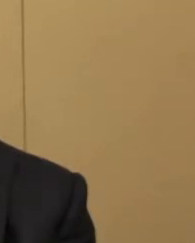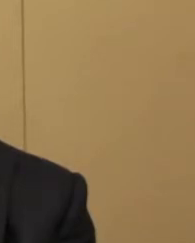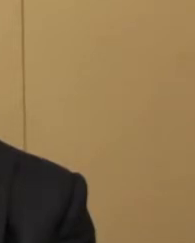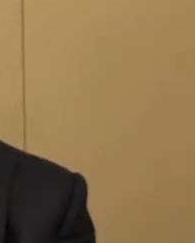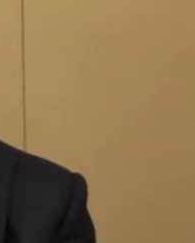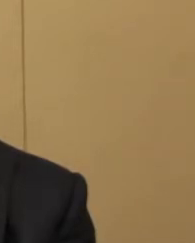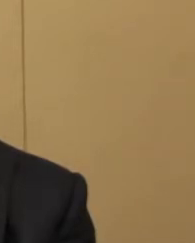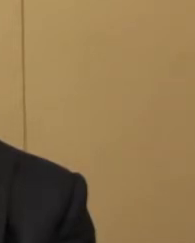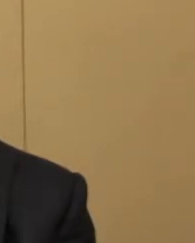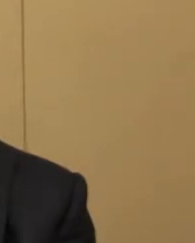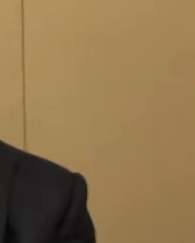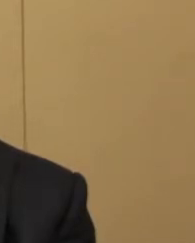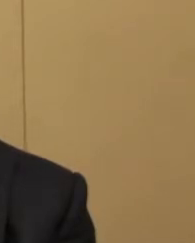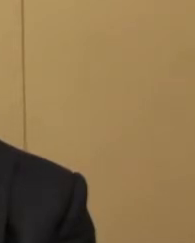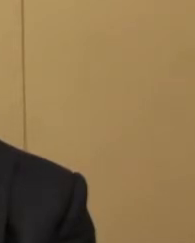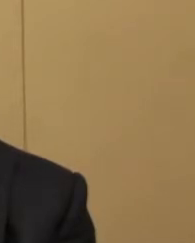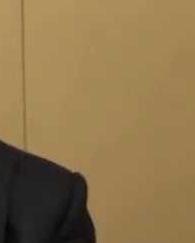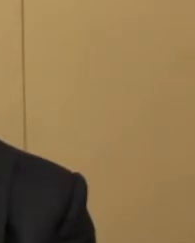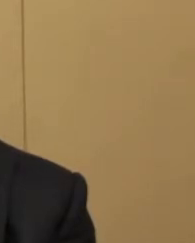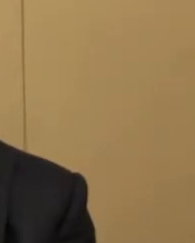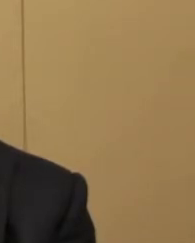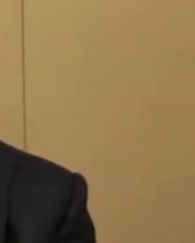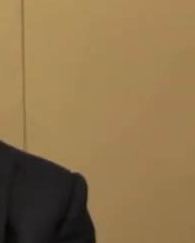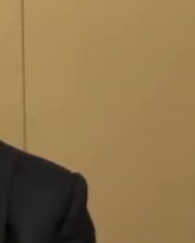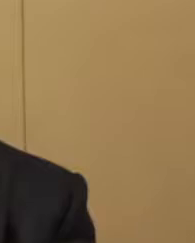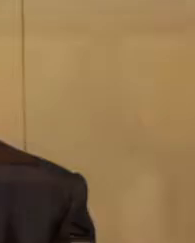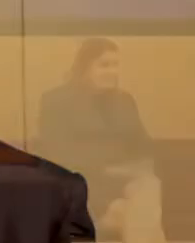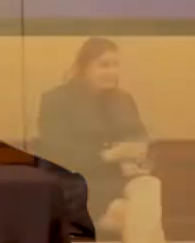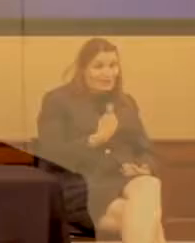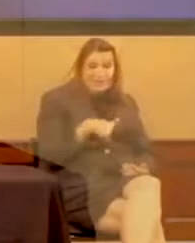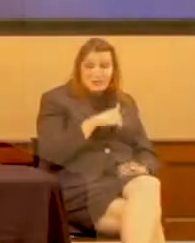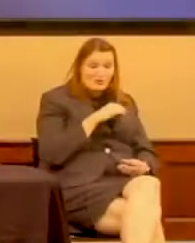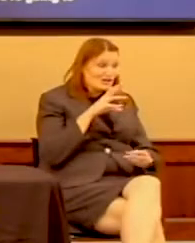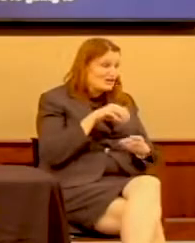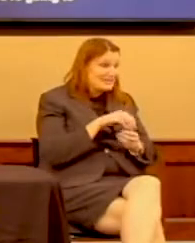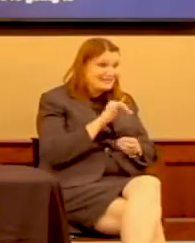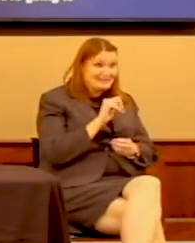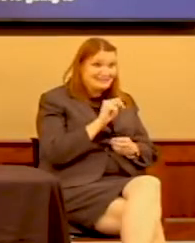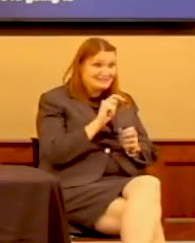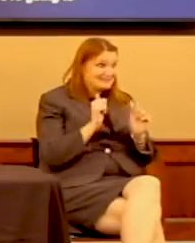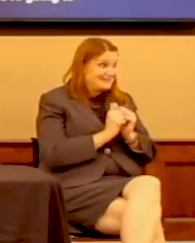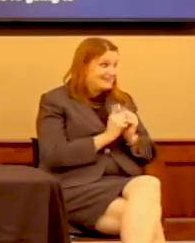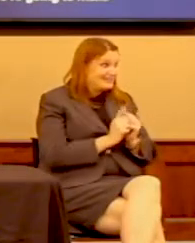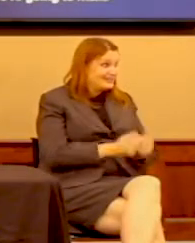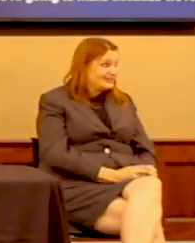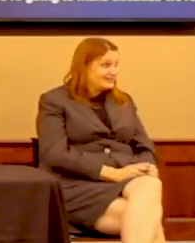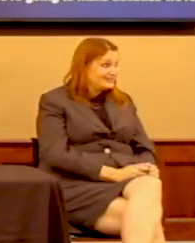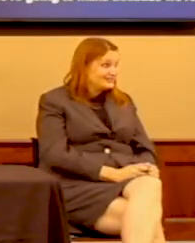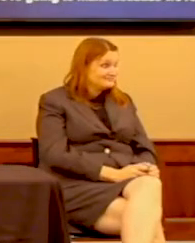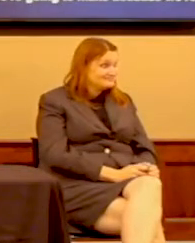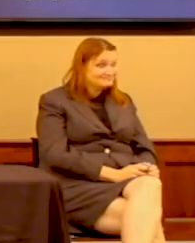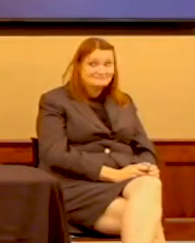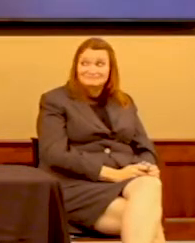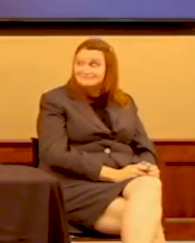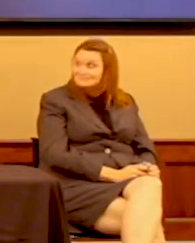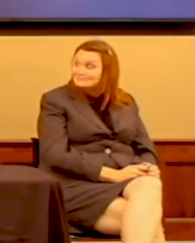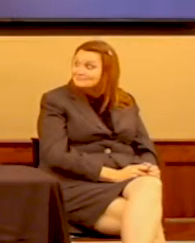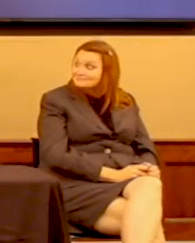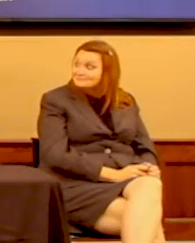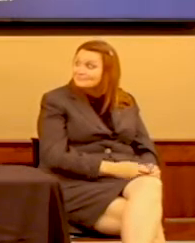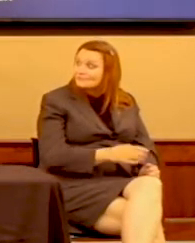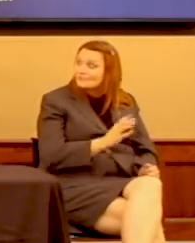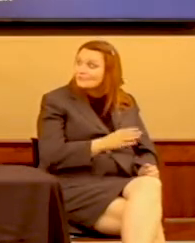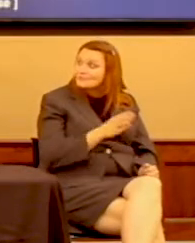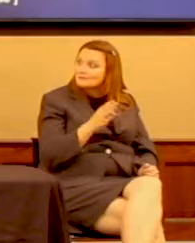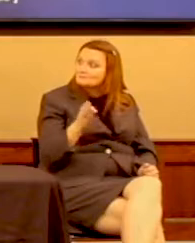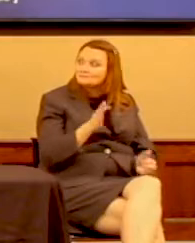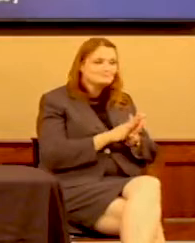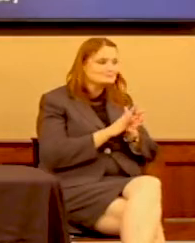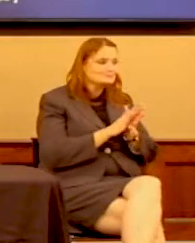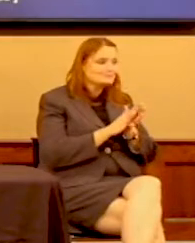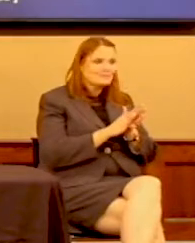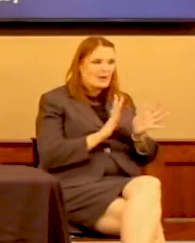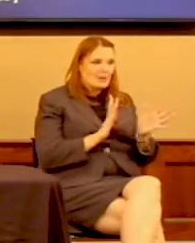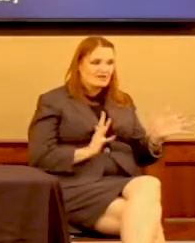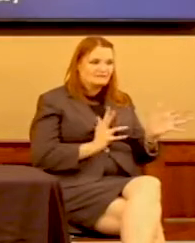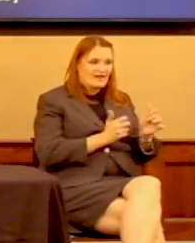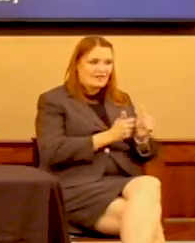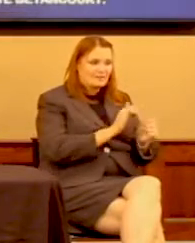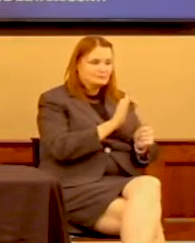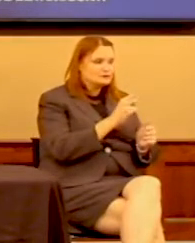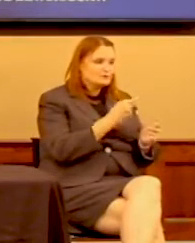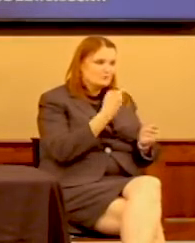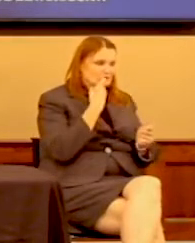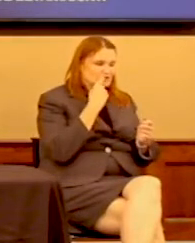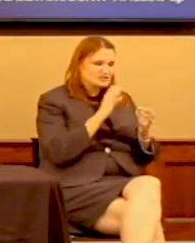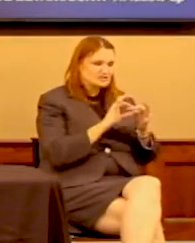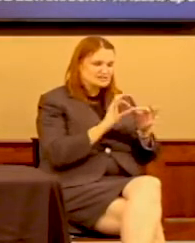more progress we're going to make